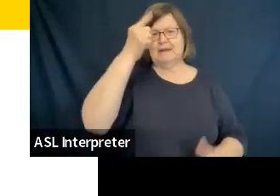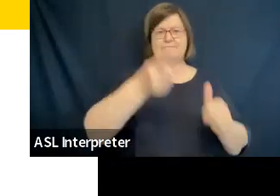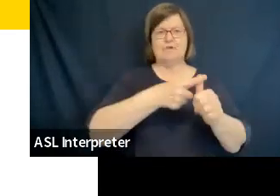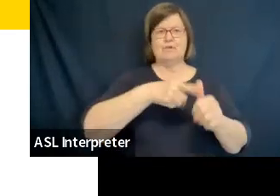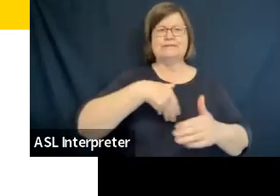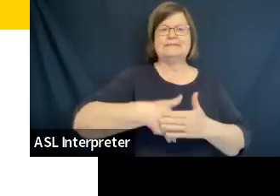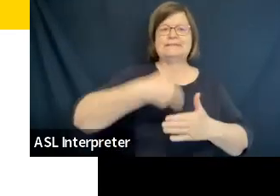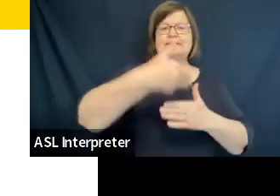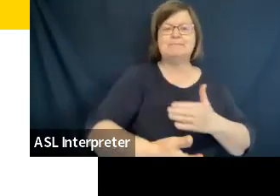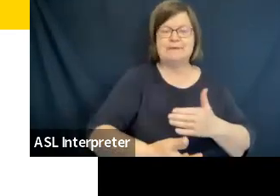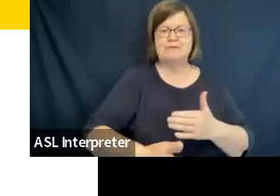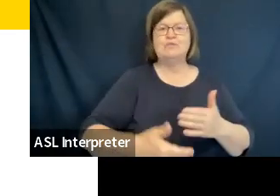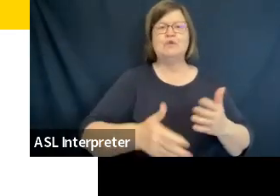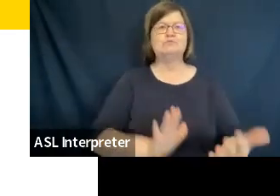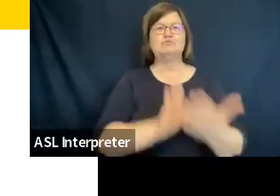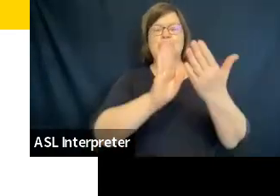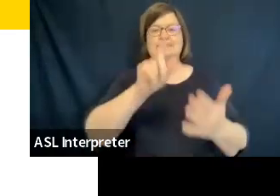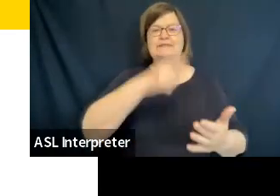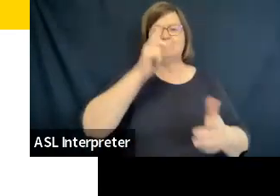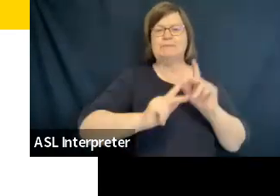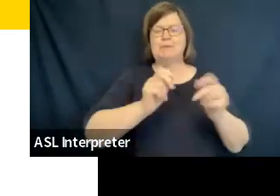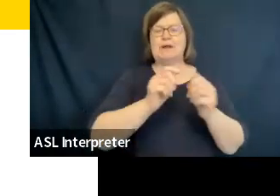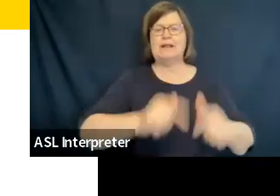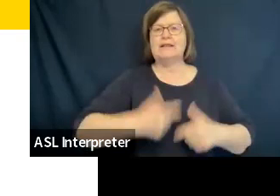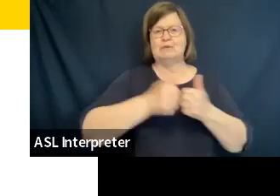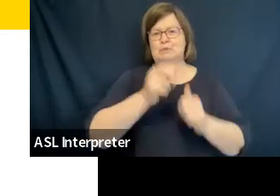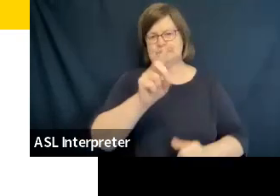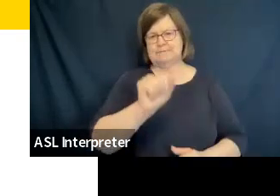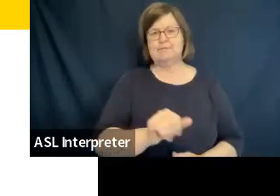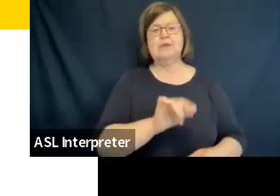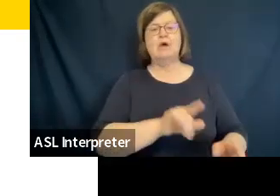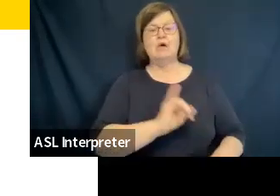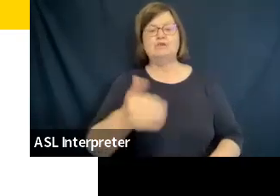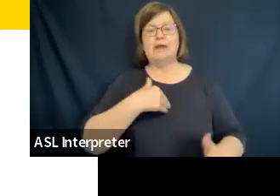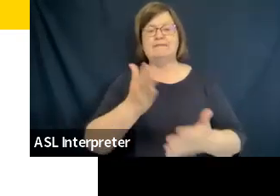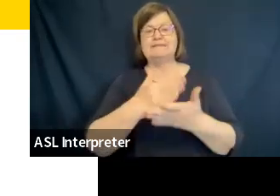addressing the needs of citizens living with disabilities. We also had Section 504 of the